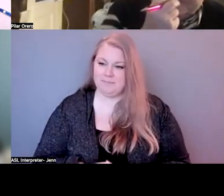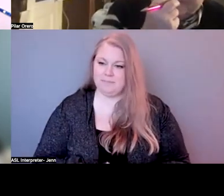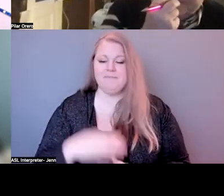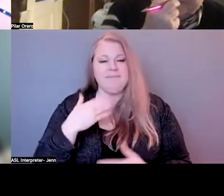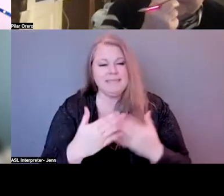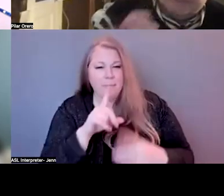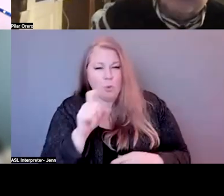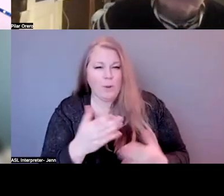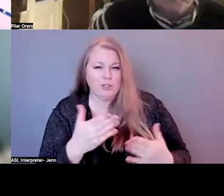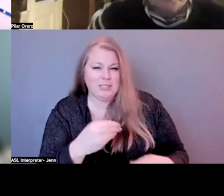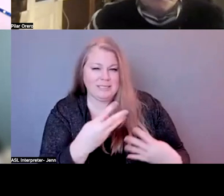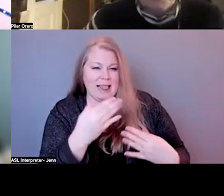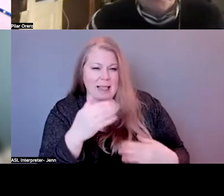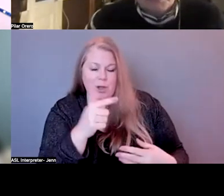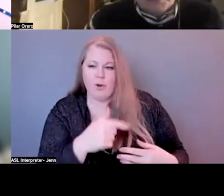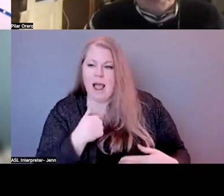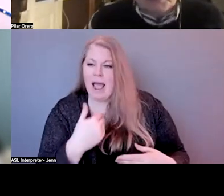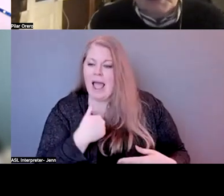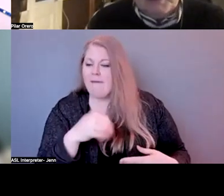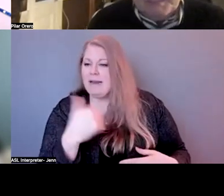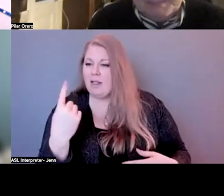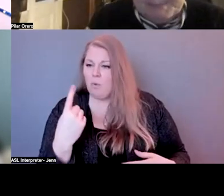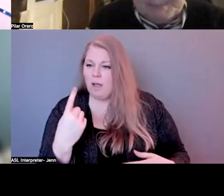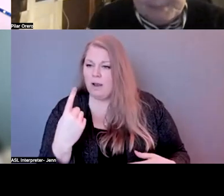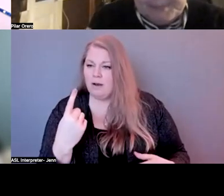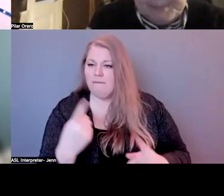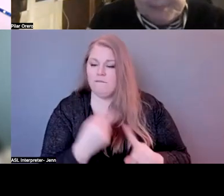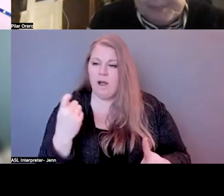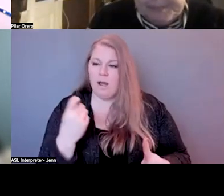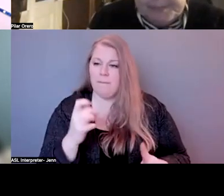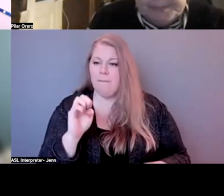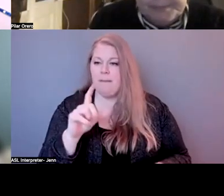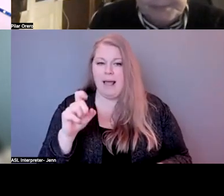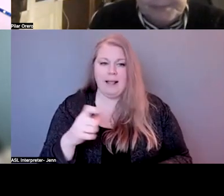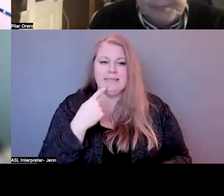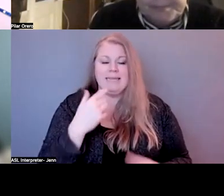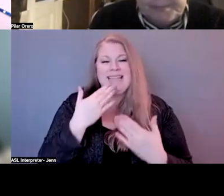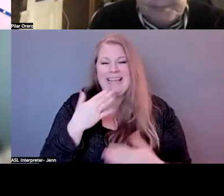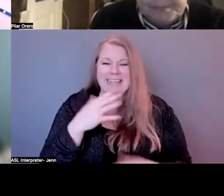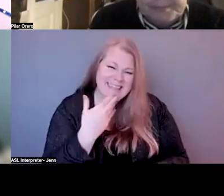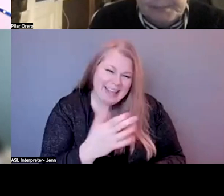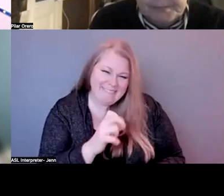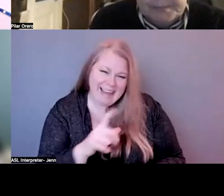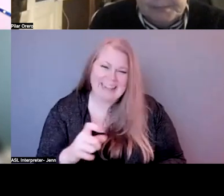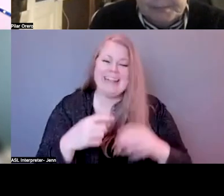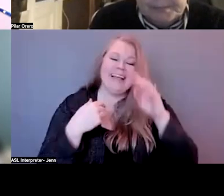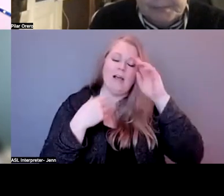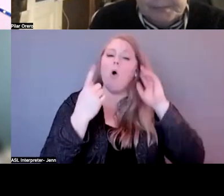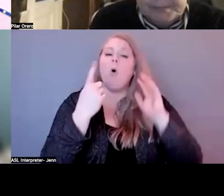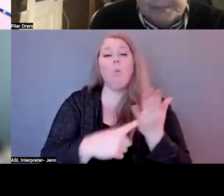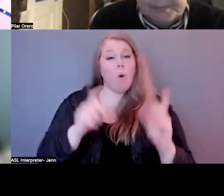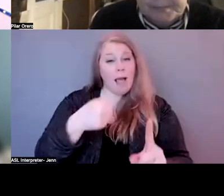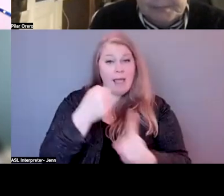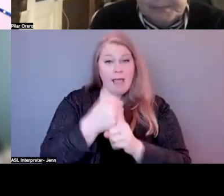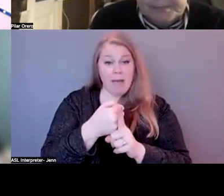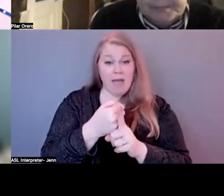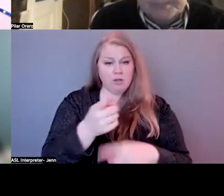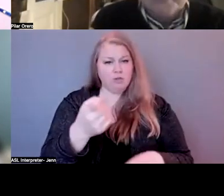Let me go to them. I have another one here from L. What impacts do you see via having